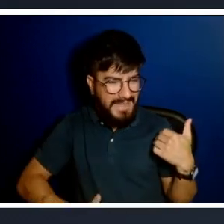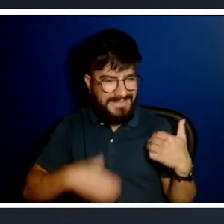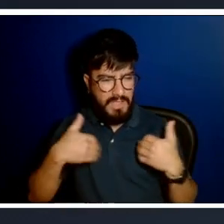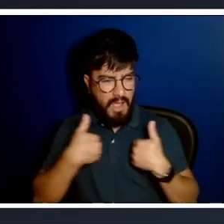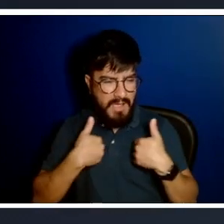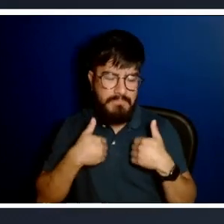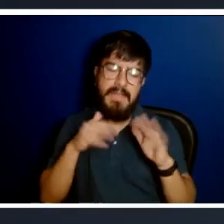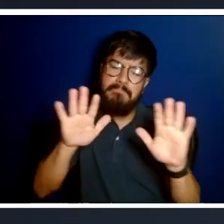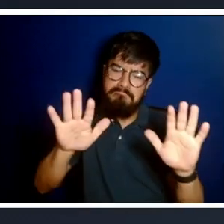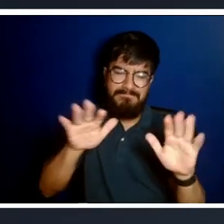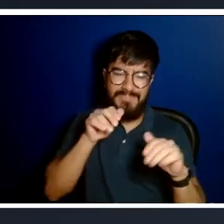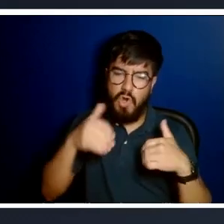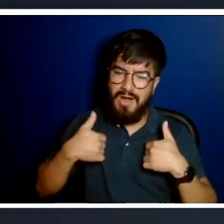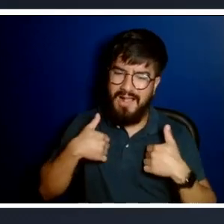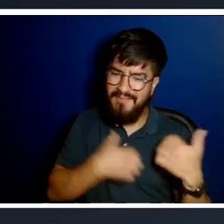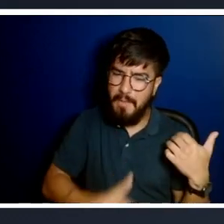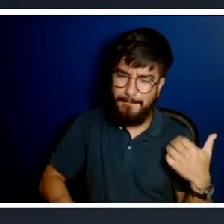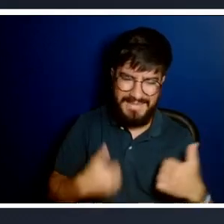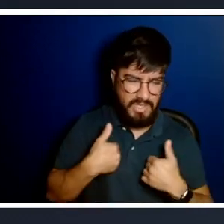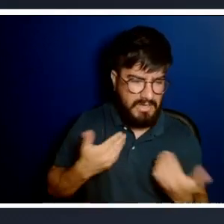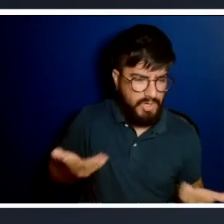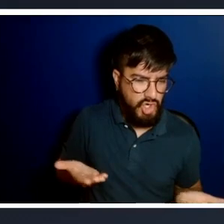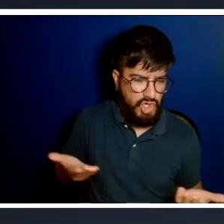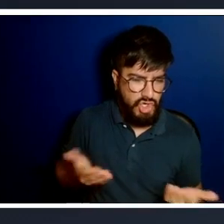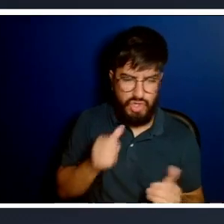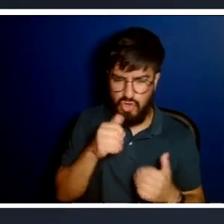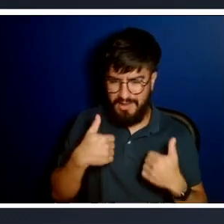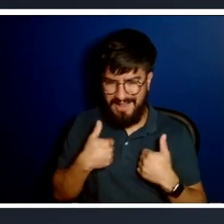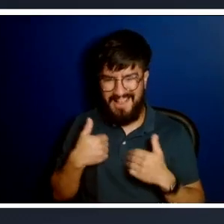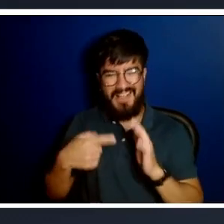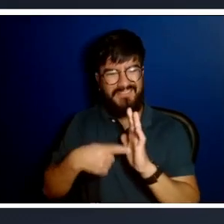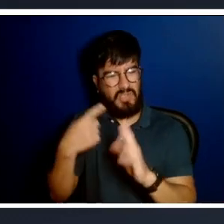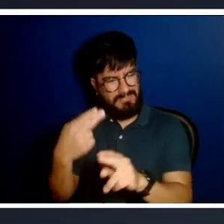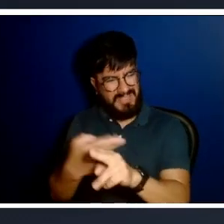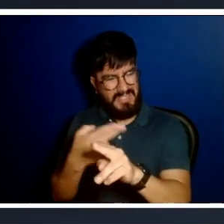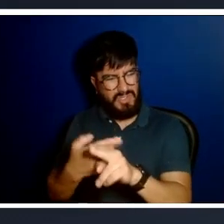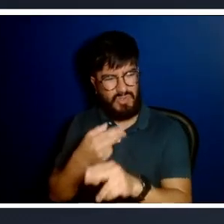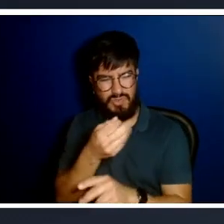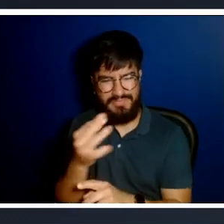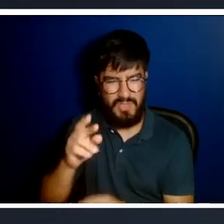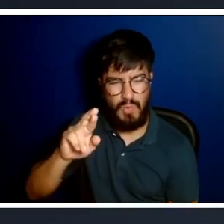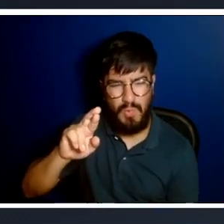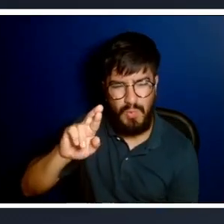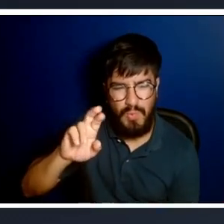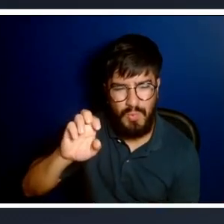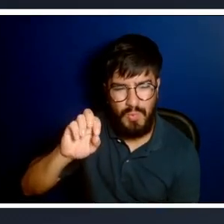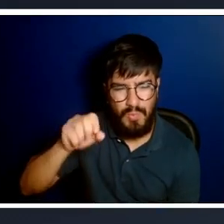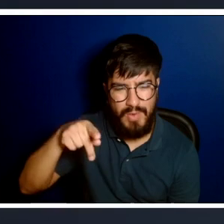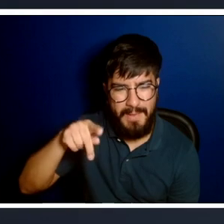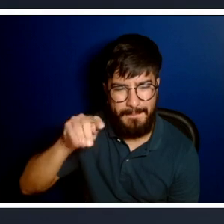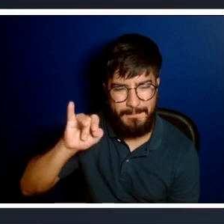we can use some of the reptiles, but that is about it, so we with our programs go into